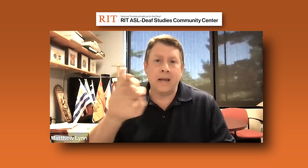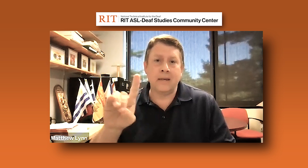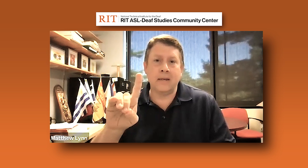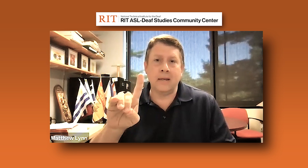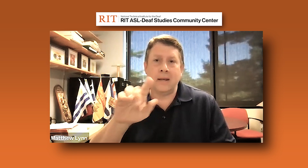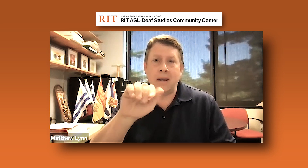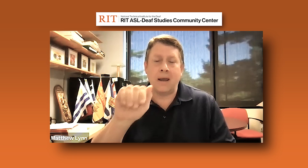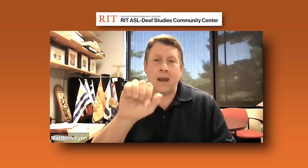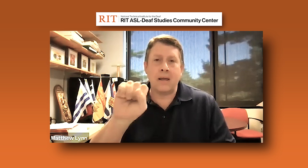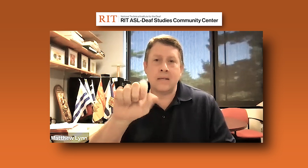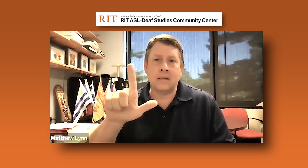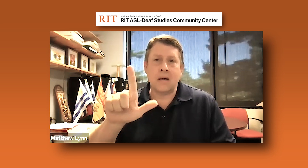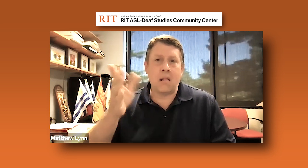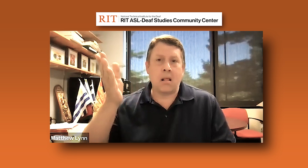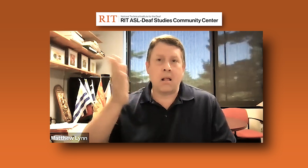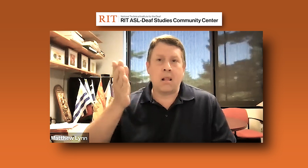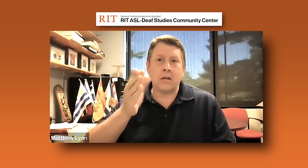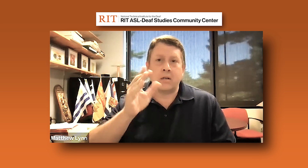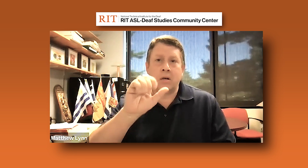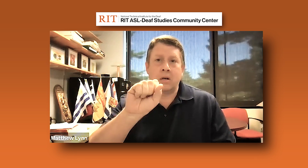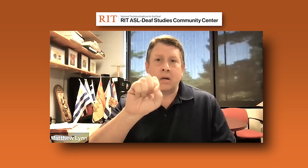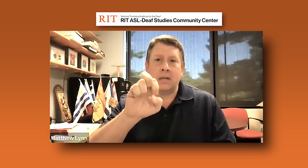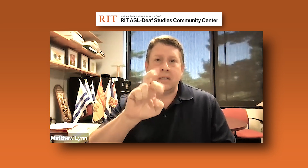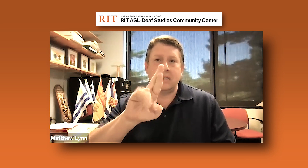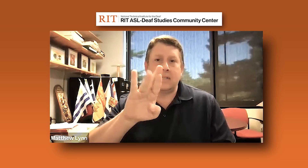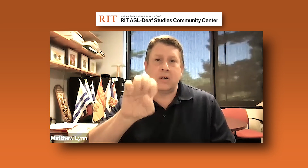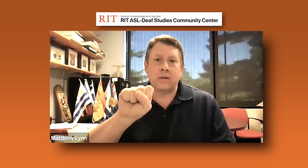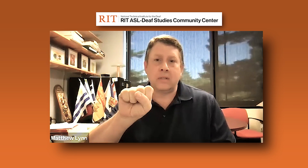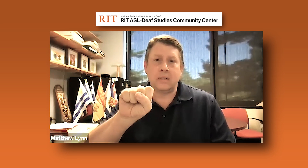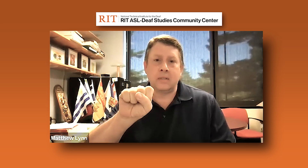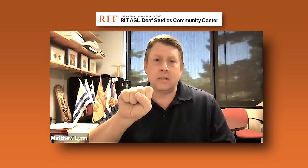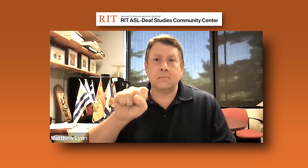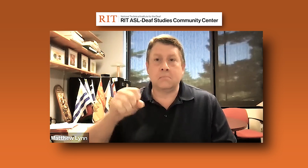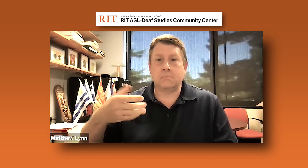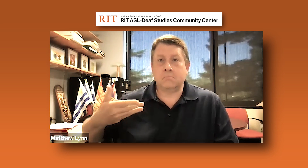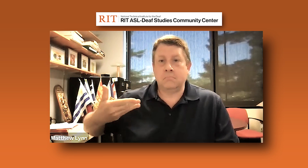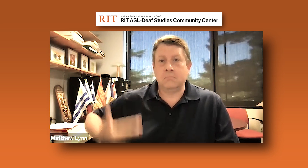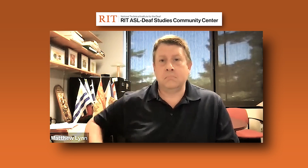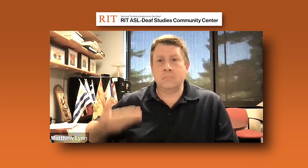Hello. And welcome to the "NTID ASL Lecture Series."